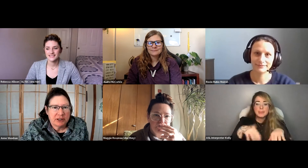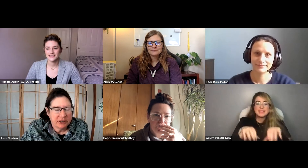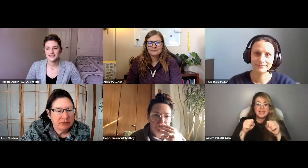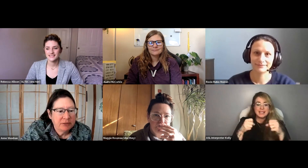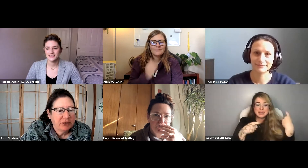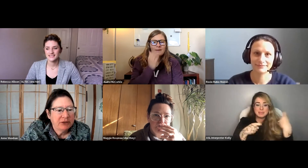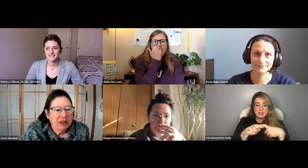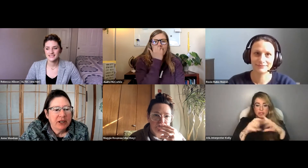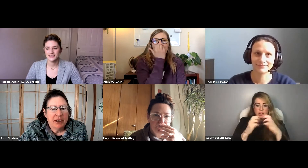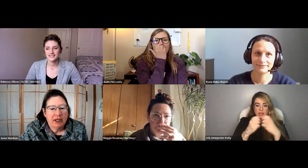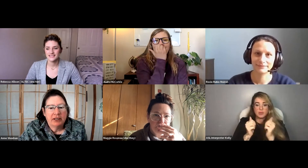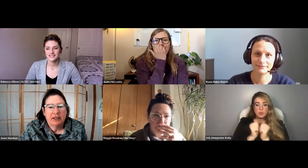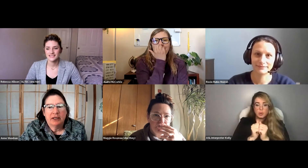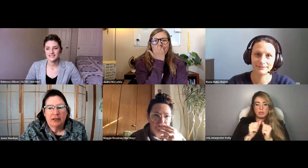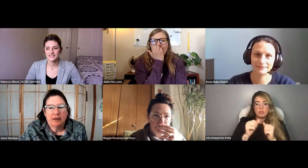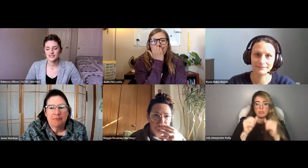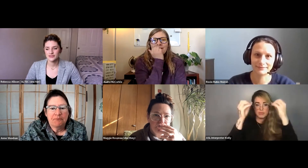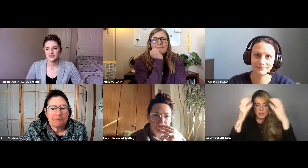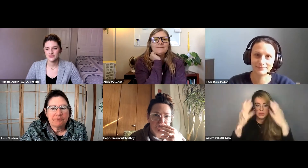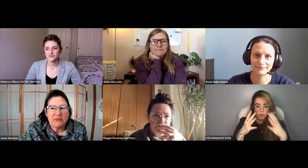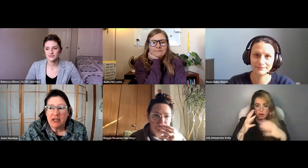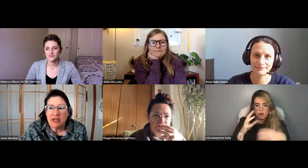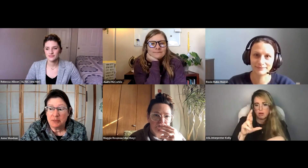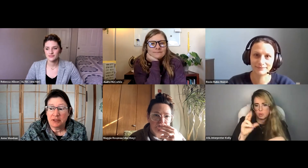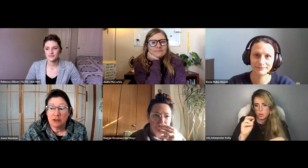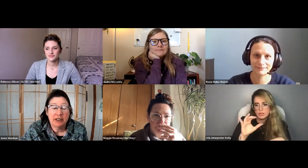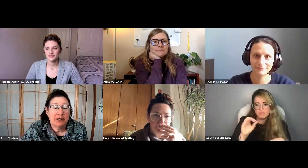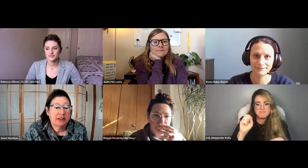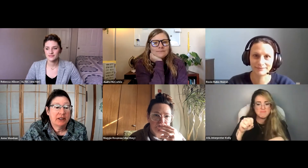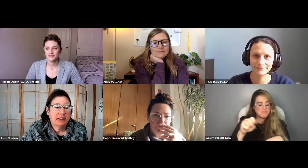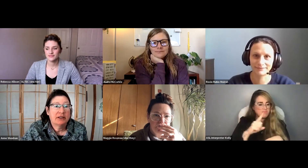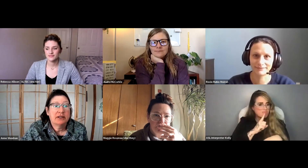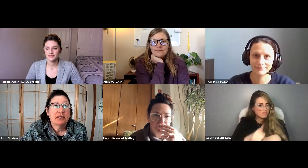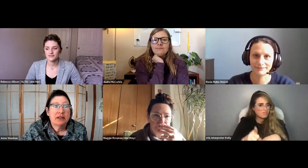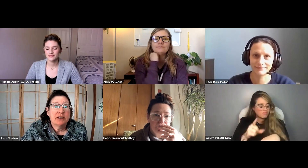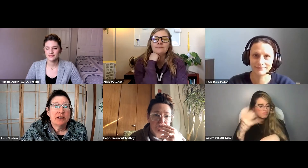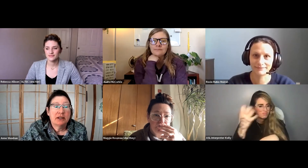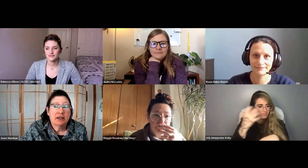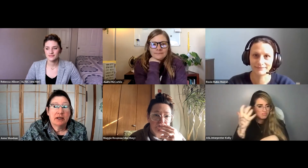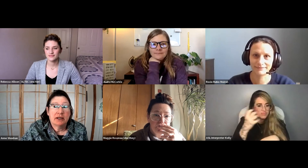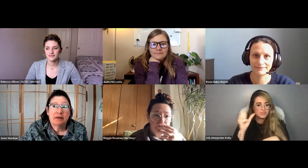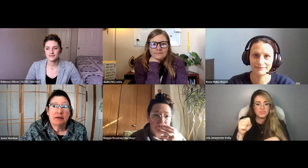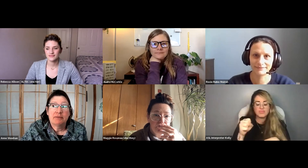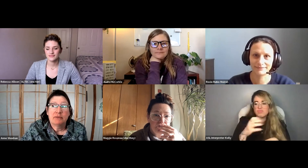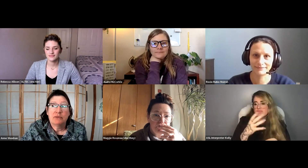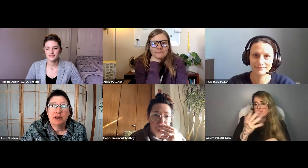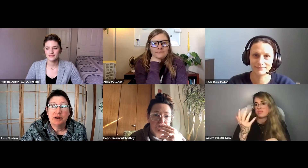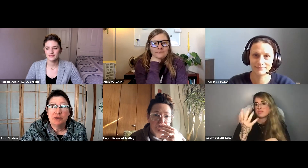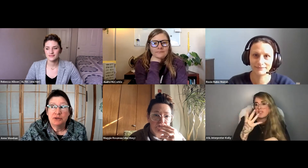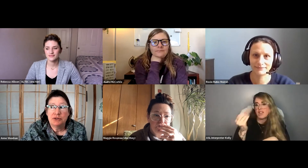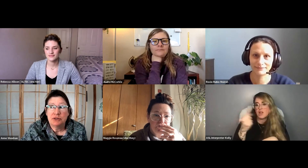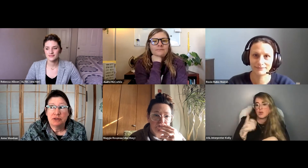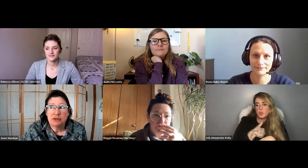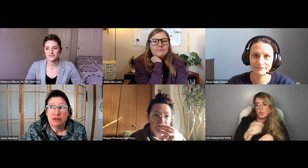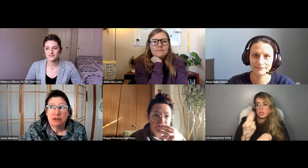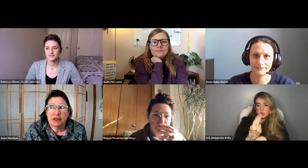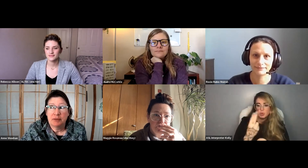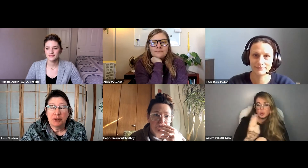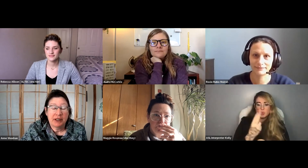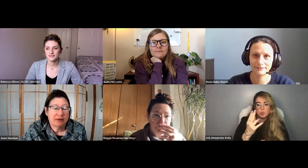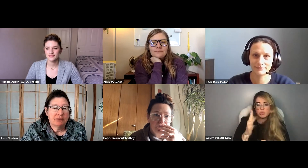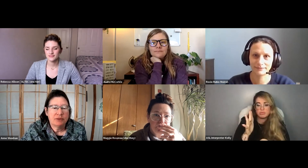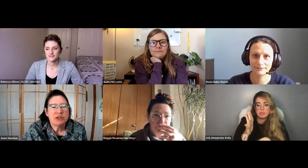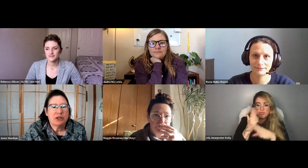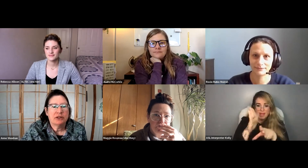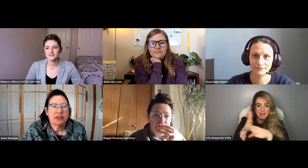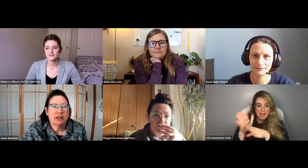and yeah it's been great. We use breakout rooms all the time